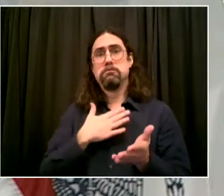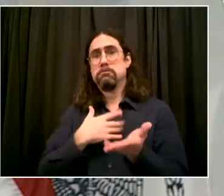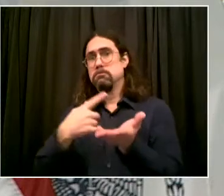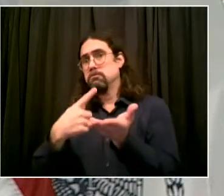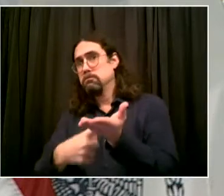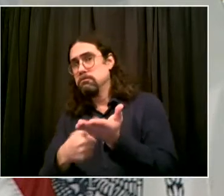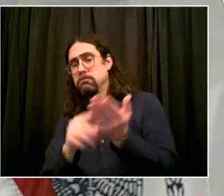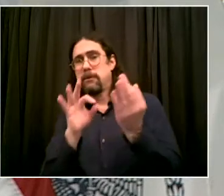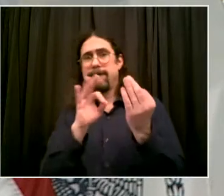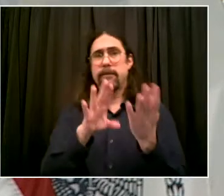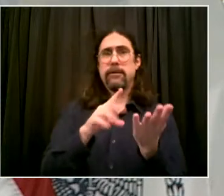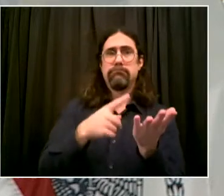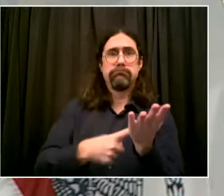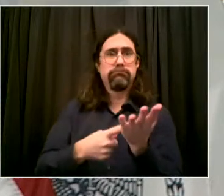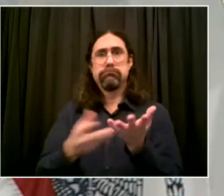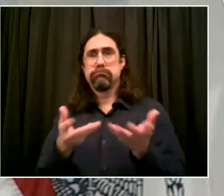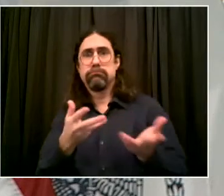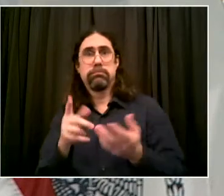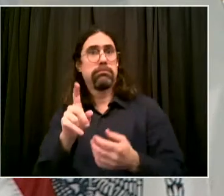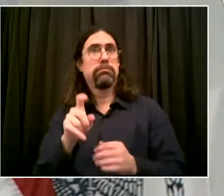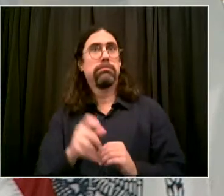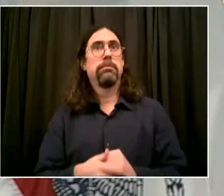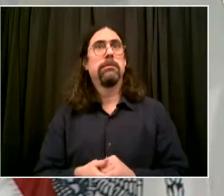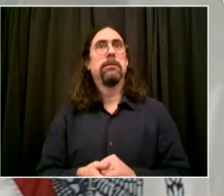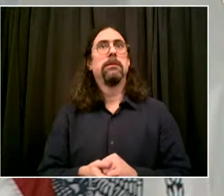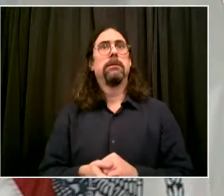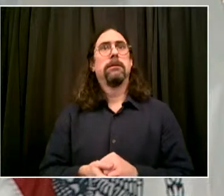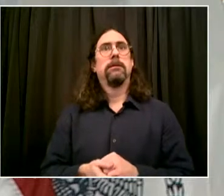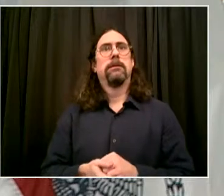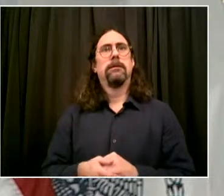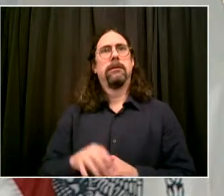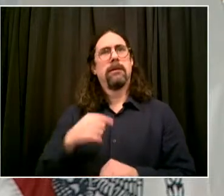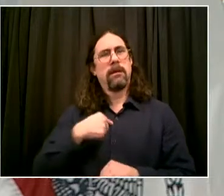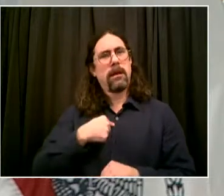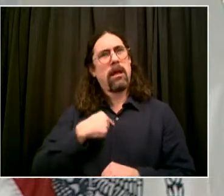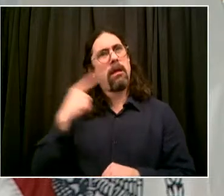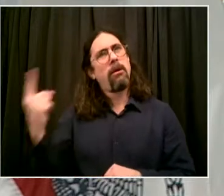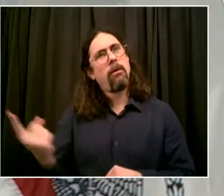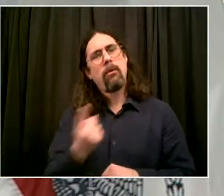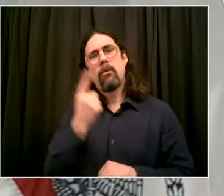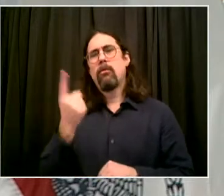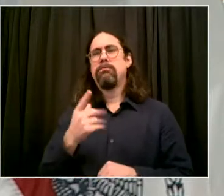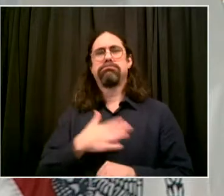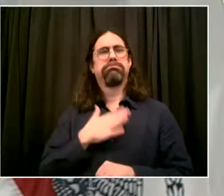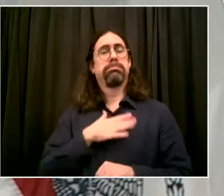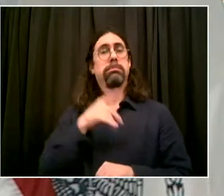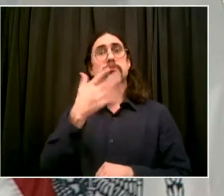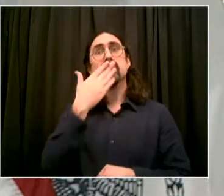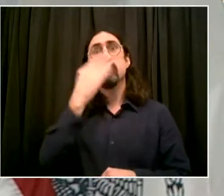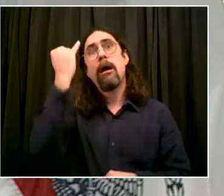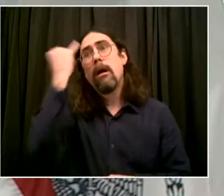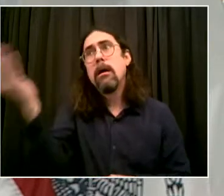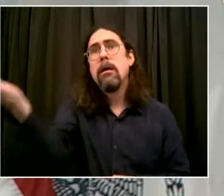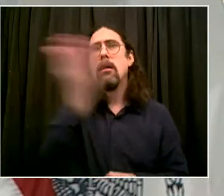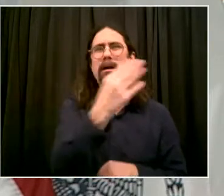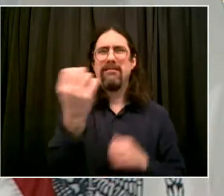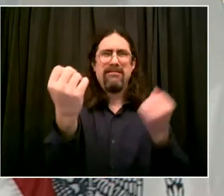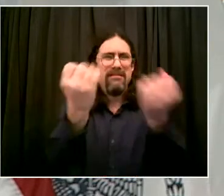ARE ALWAYS OPEN. WE ARE IN THE MIDDLE OF A CRISIS, WE ARE ALWAYS OPEN TO GOOOD IDEAS AND